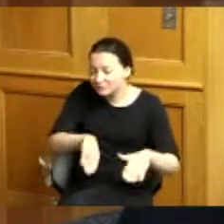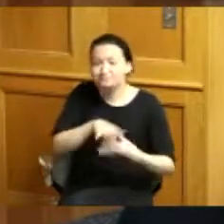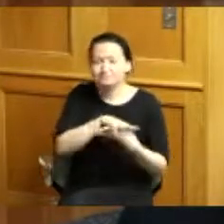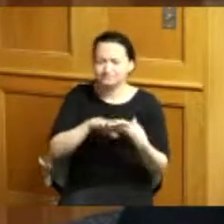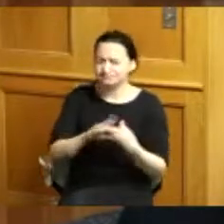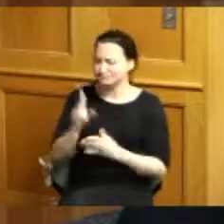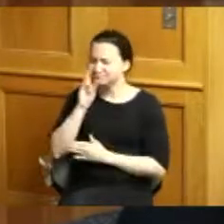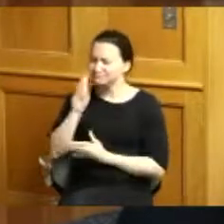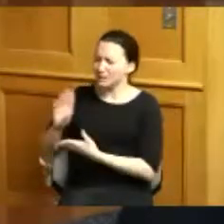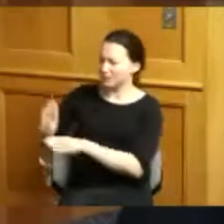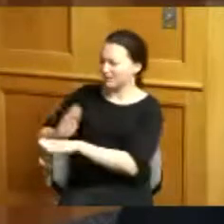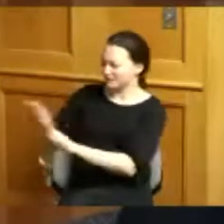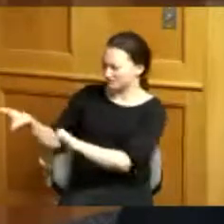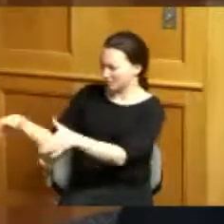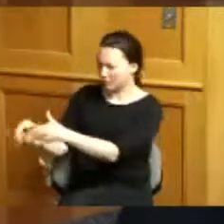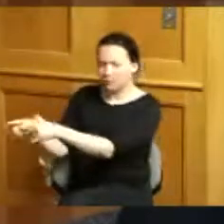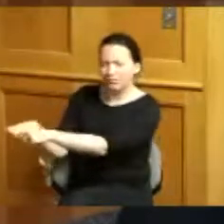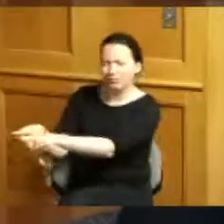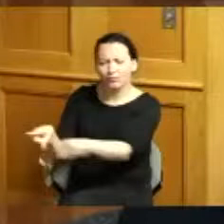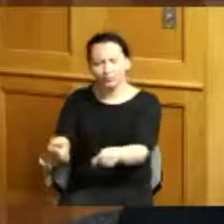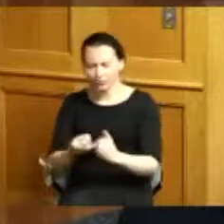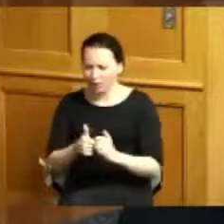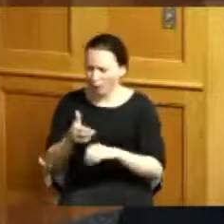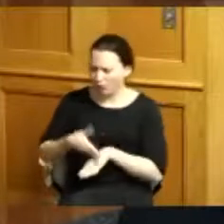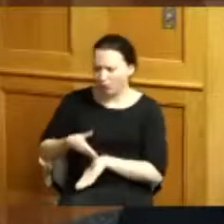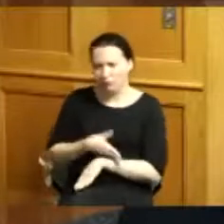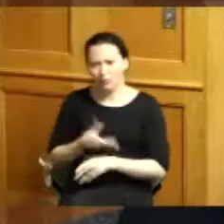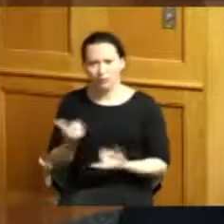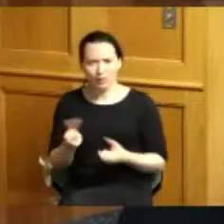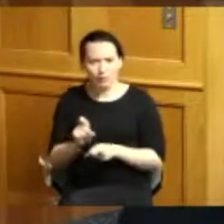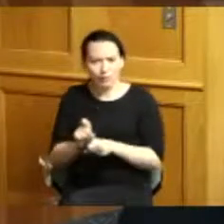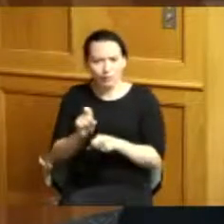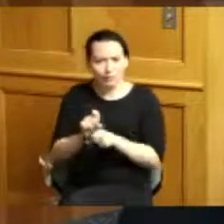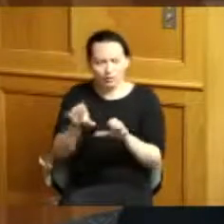to the business committee and said you know how can we do better with employers to make sure that